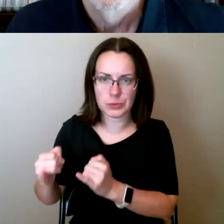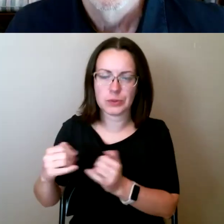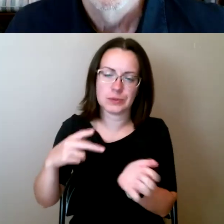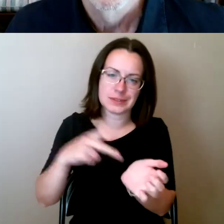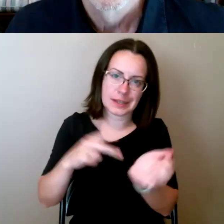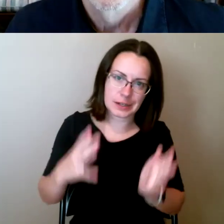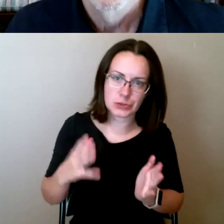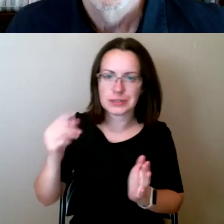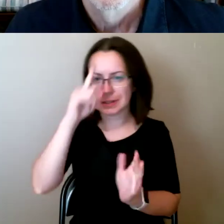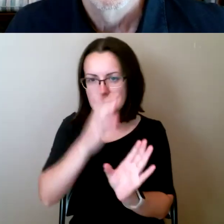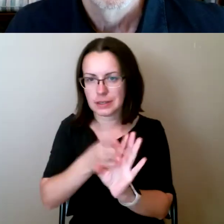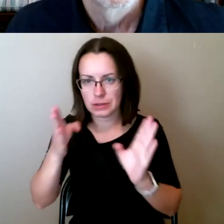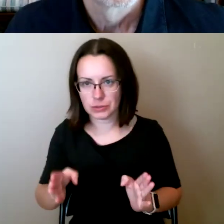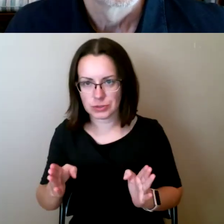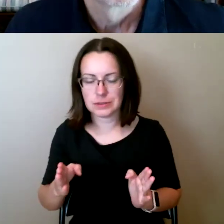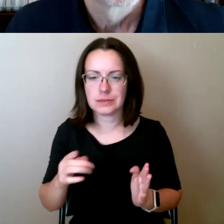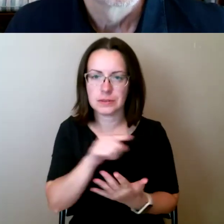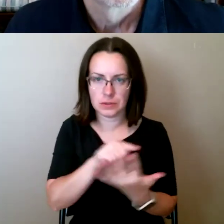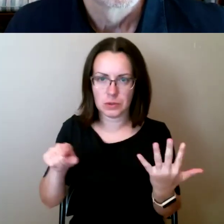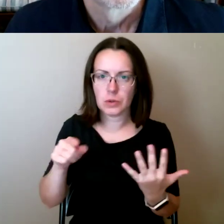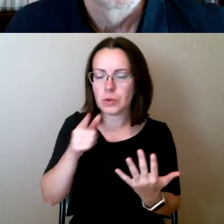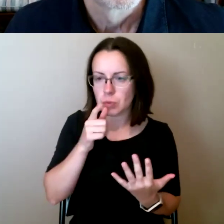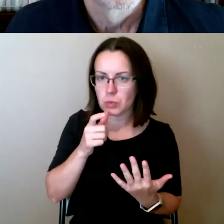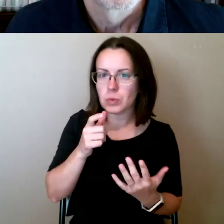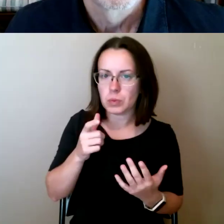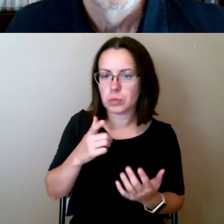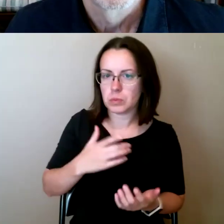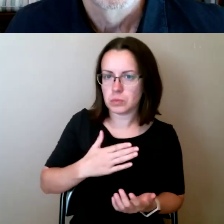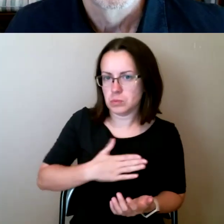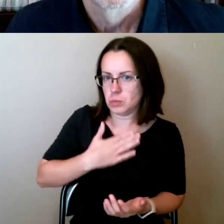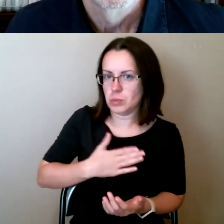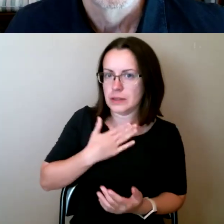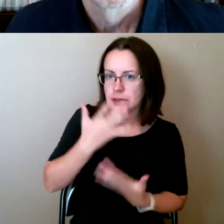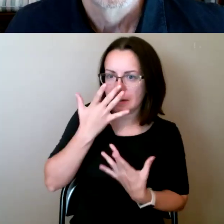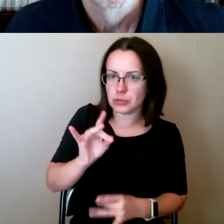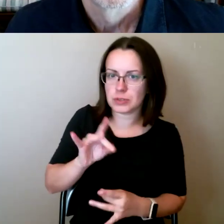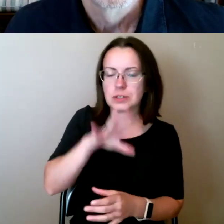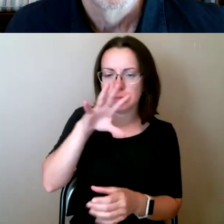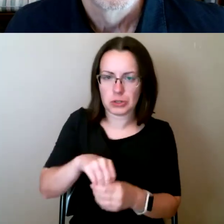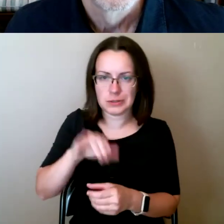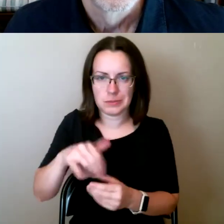psychologists who uh are interested in uh participating in this process. Uh we have